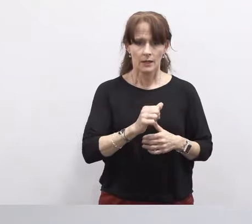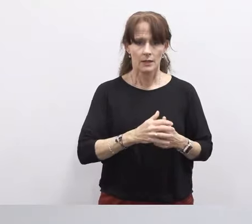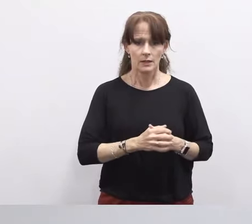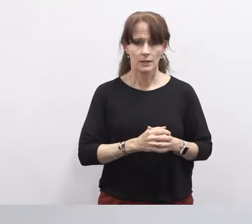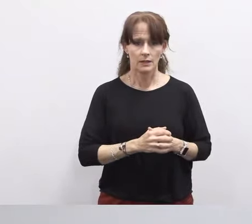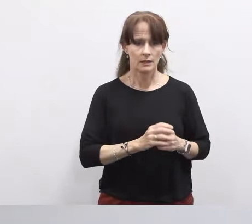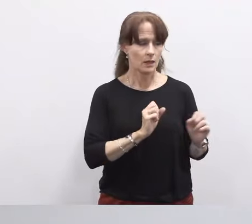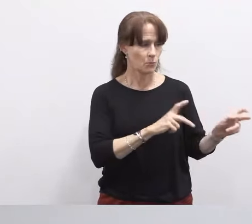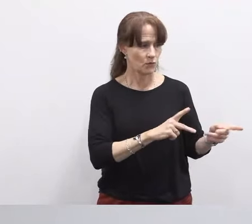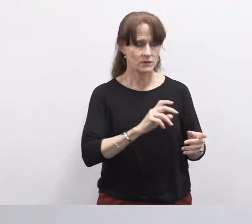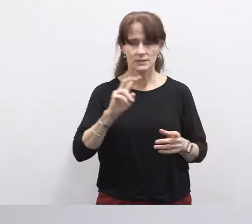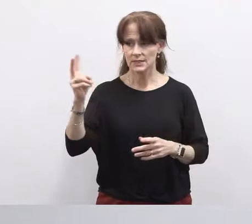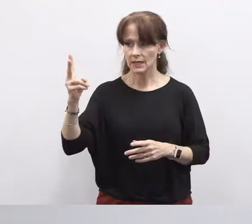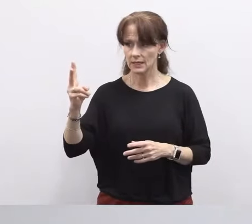Second. Any discussion?